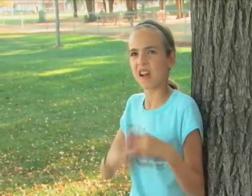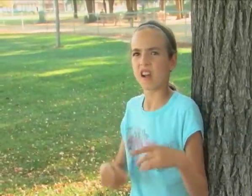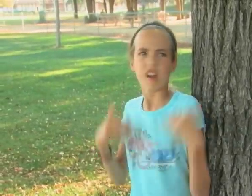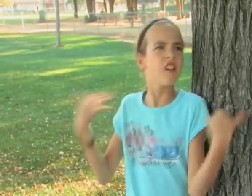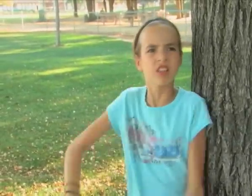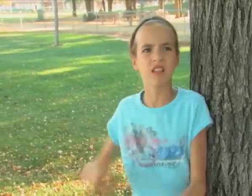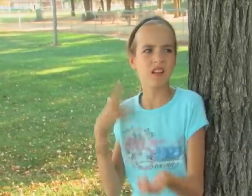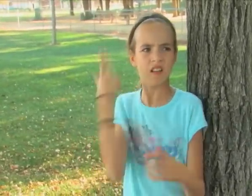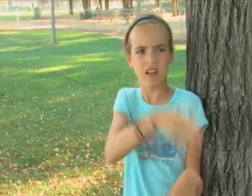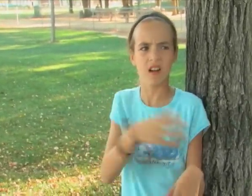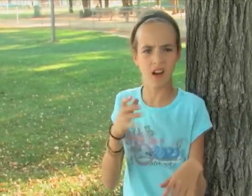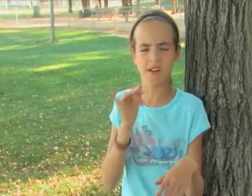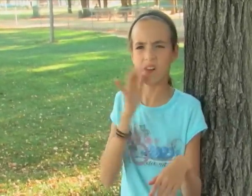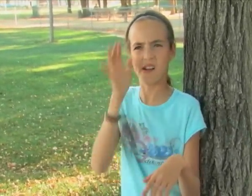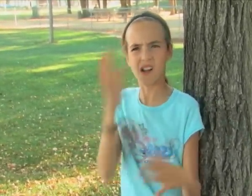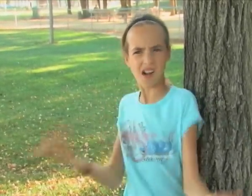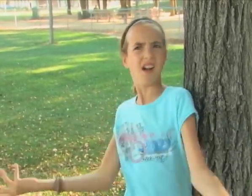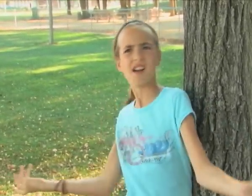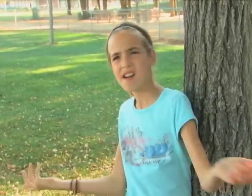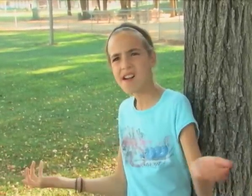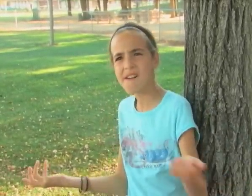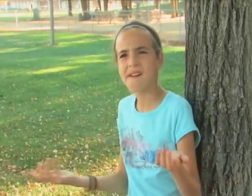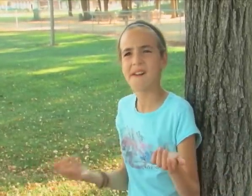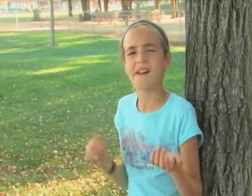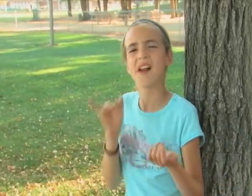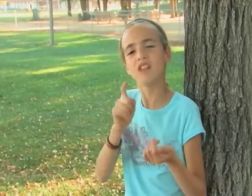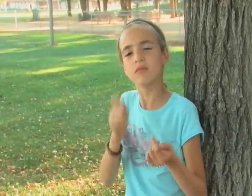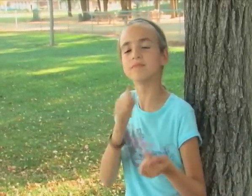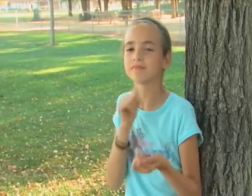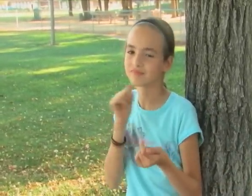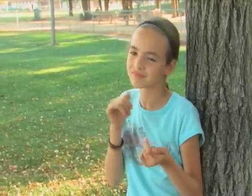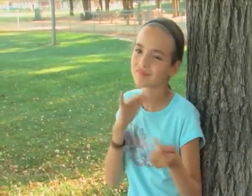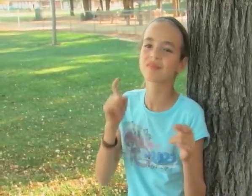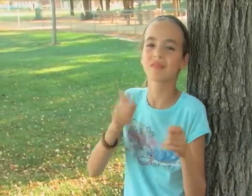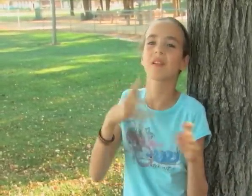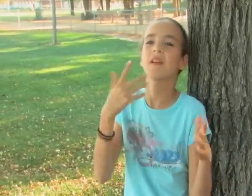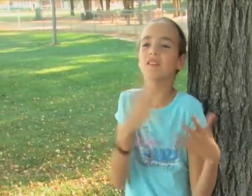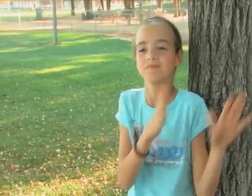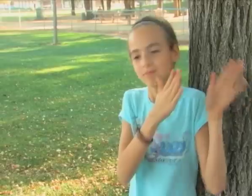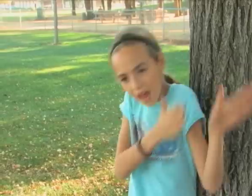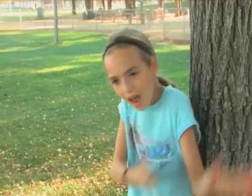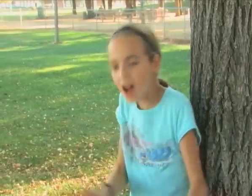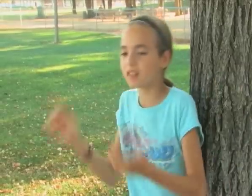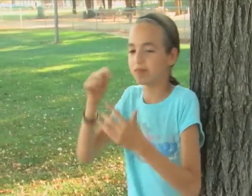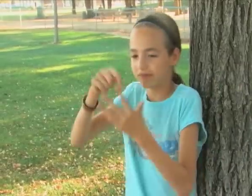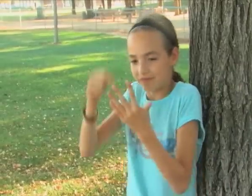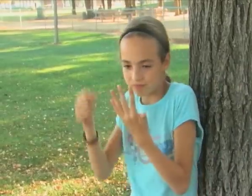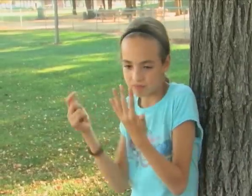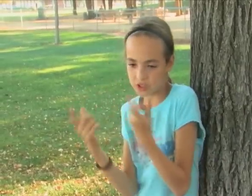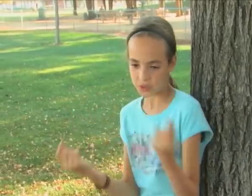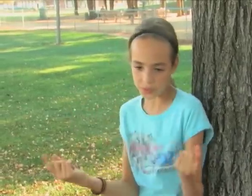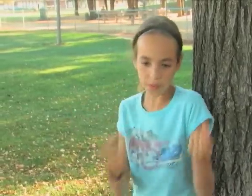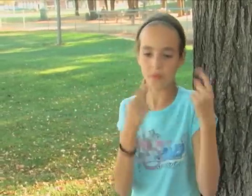AND SHOULDN'T BUG MY PARENTS ABOUT IT. I NEED TO KEEP MYSELF BUSY WITH OTHER THINGS. YOU KNOW, KEEP MY MIND OFF IT. EVERYTHING WILL WORK OUT.